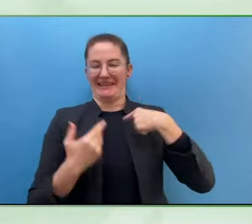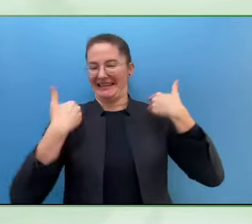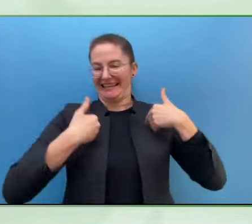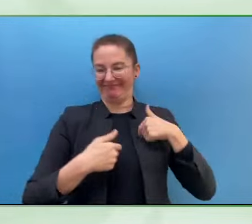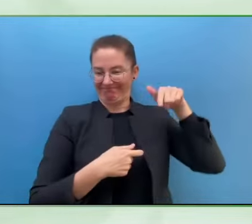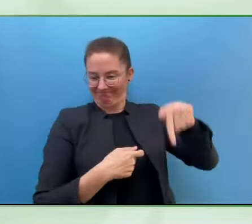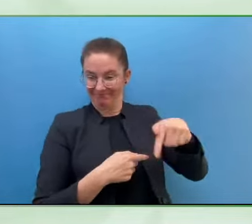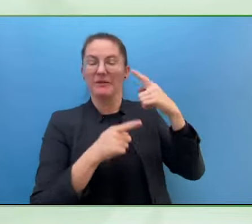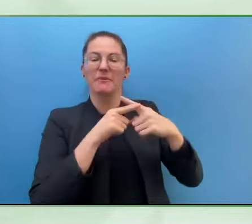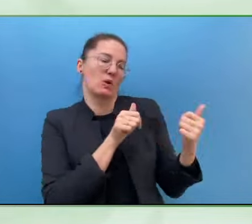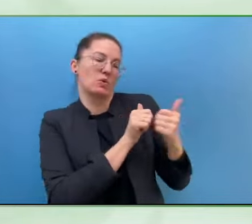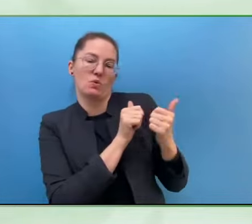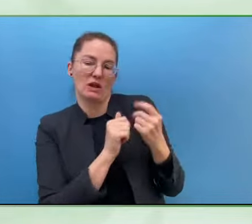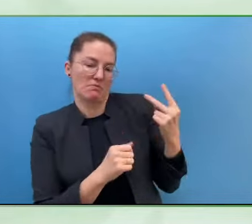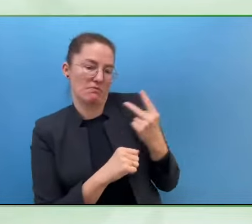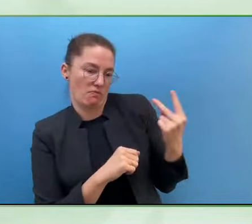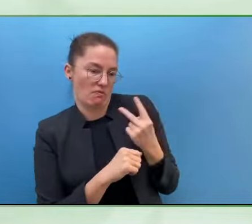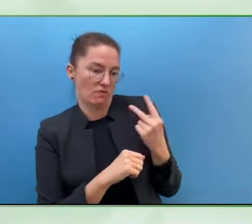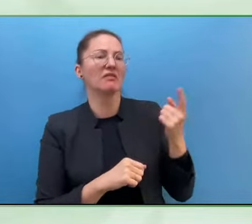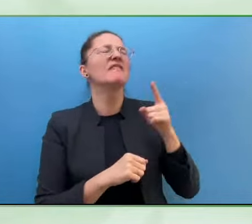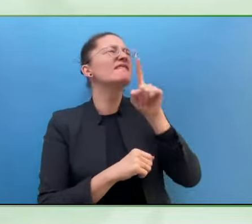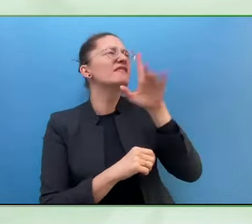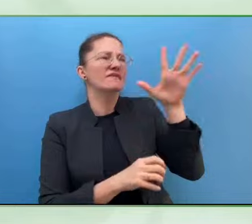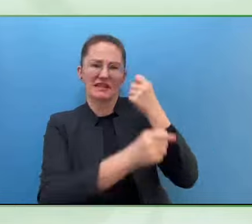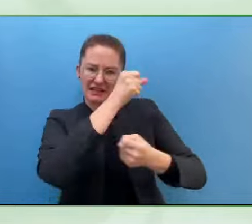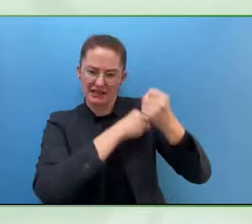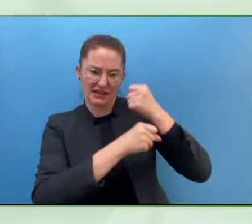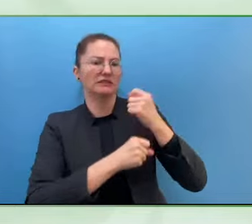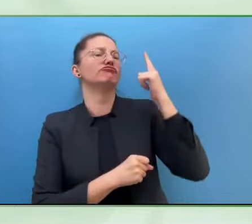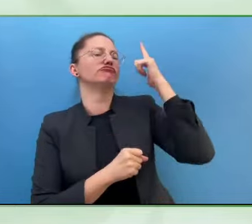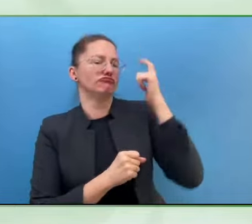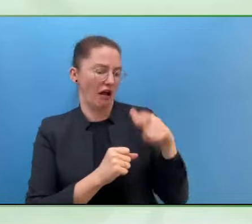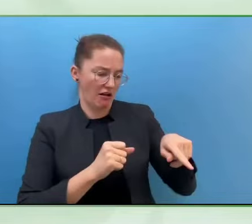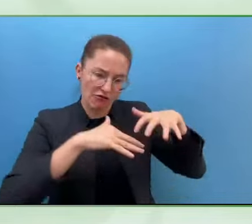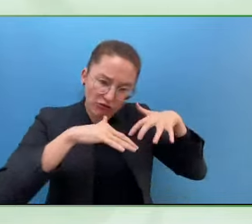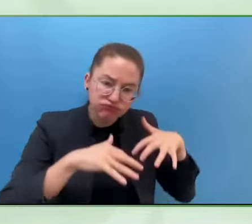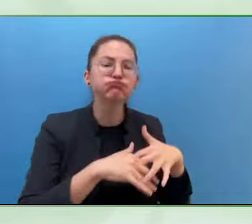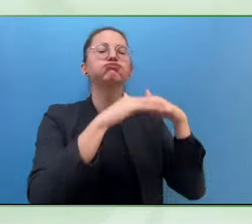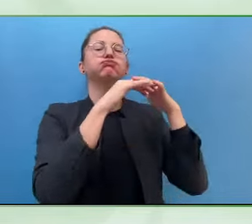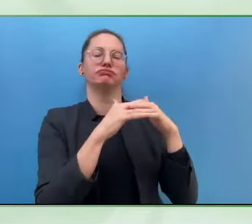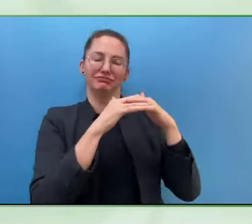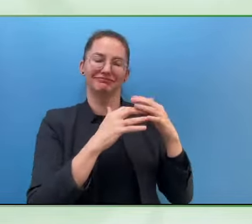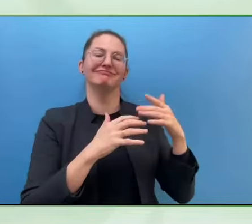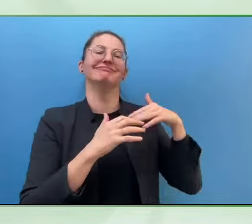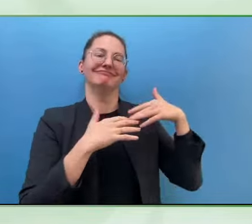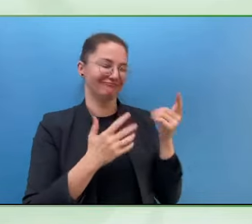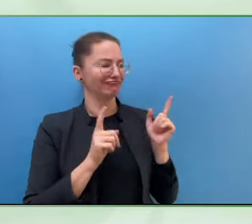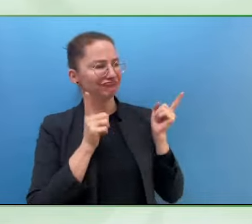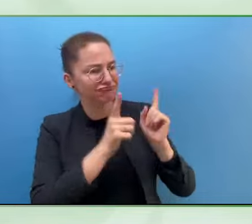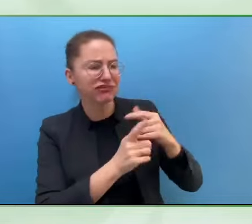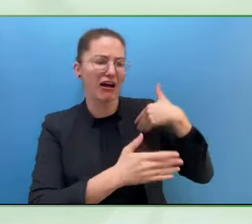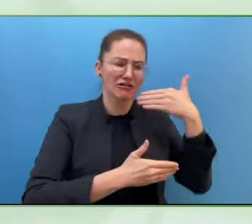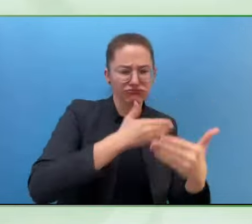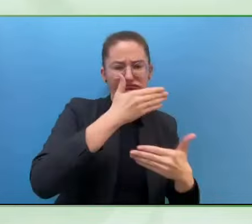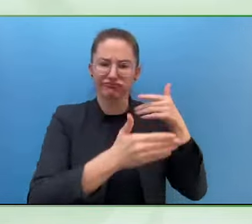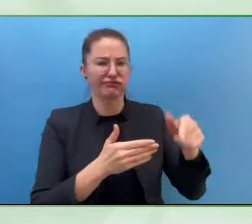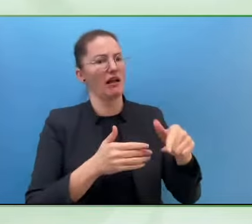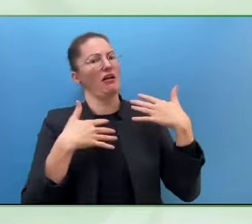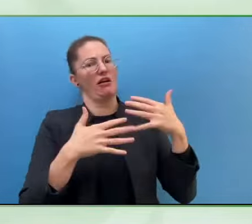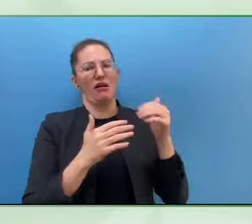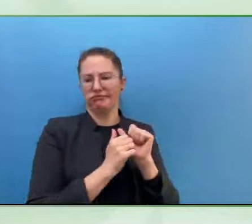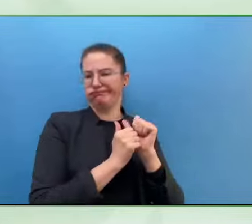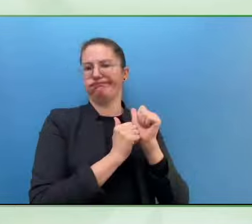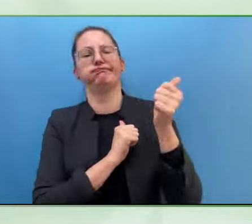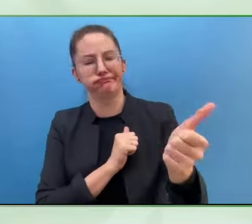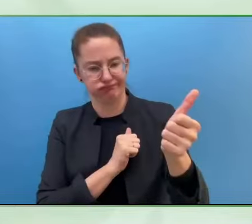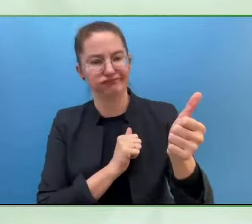very important from the start to support our employees, and include them, and make an environment,